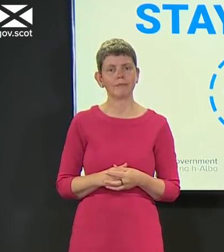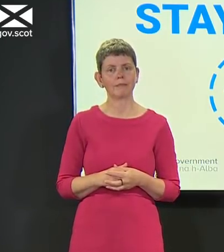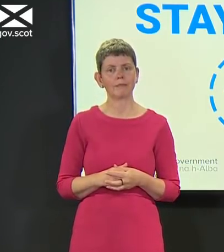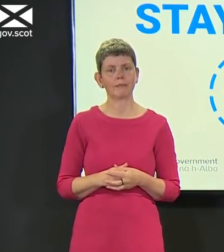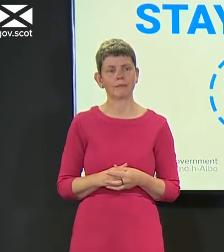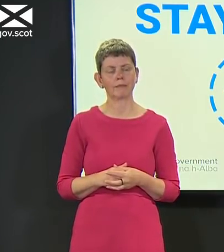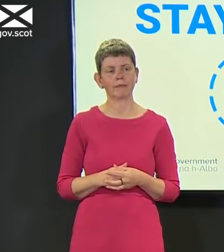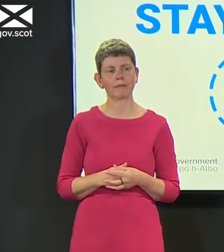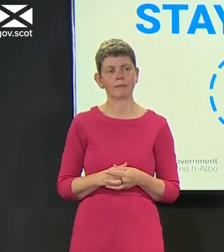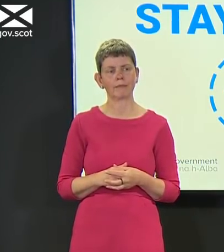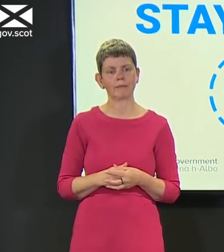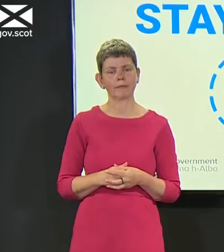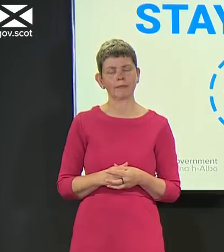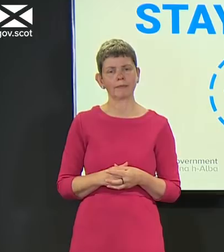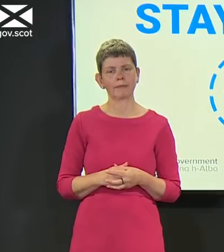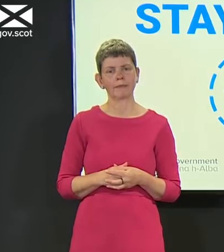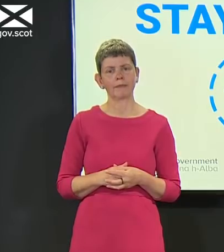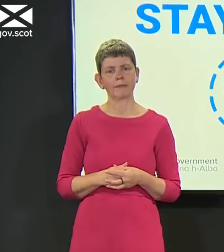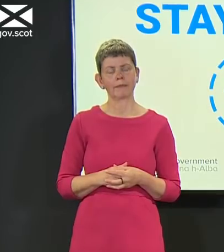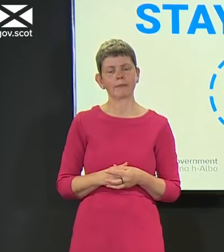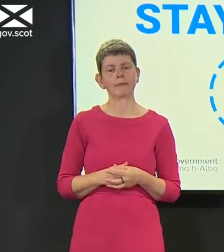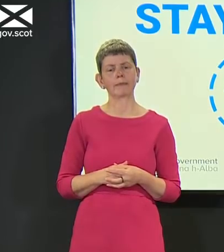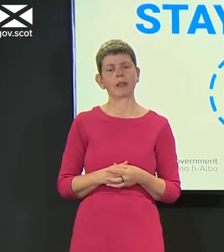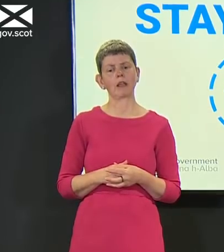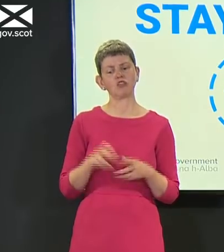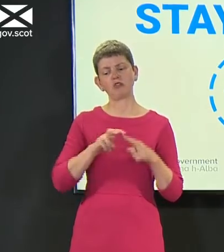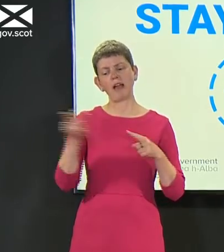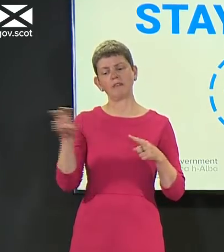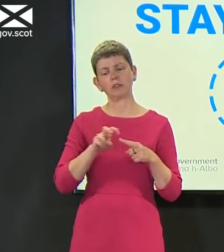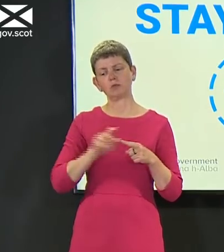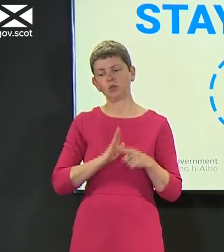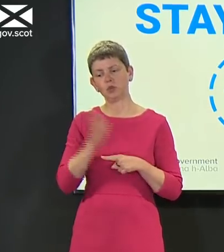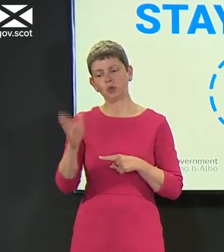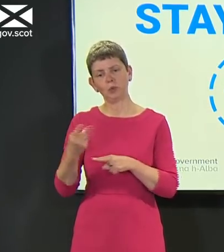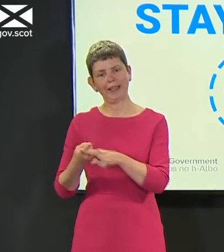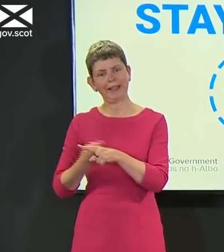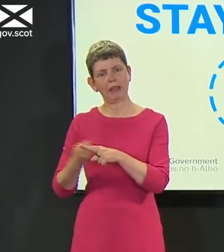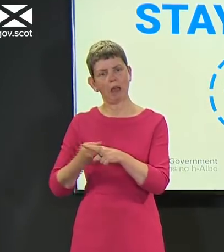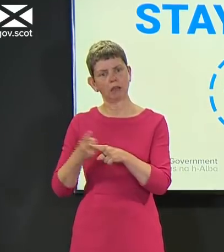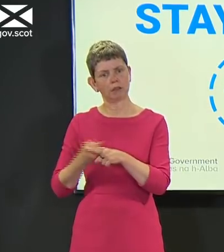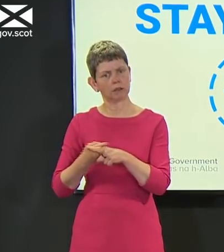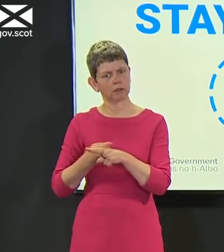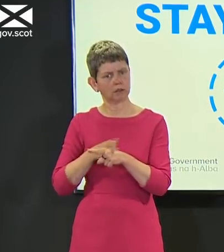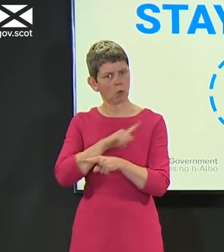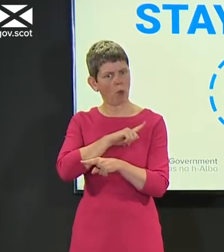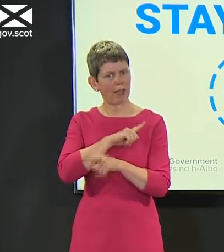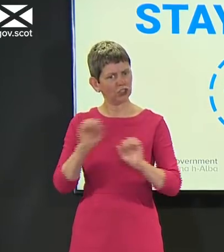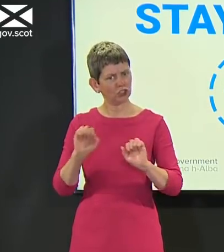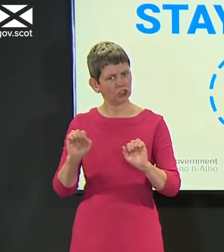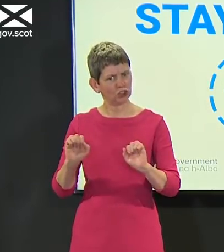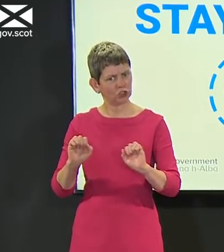two weeks to open cross-border travel because for that two-week period we have that difference in uh